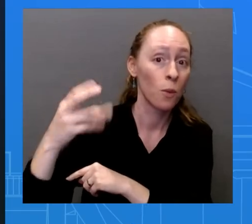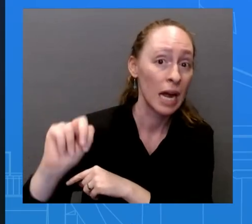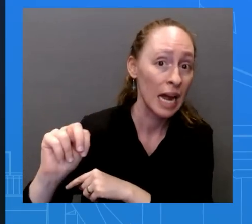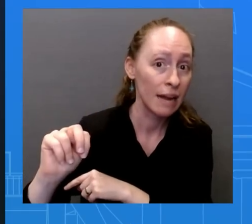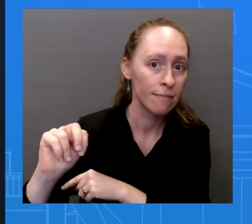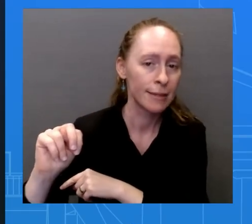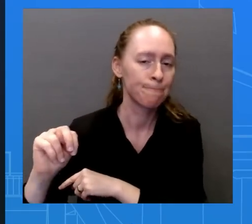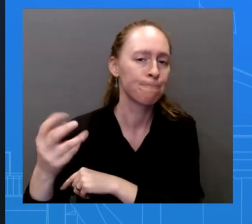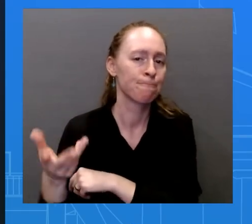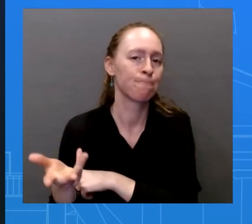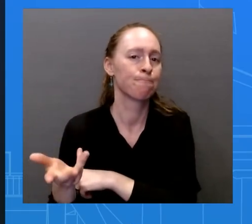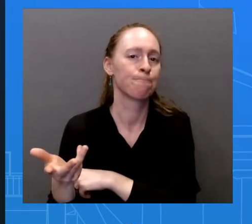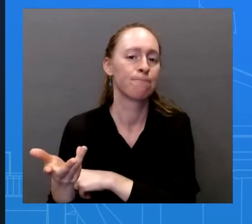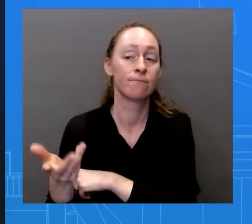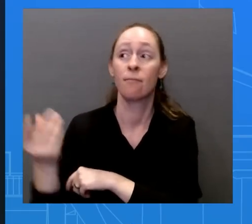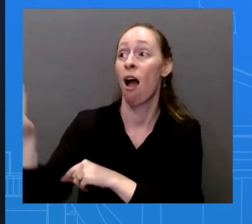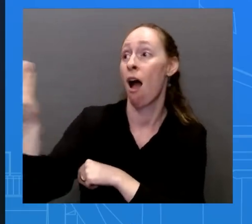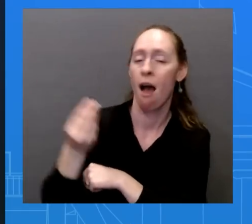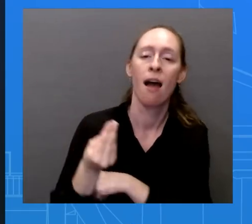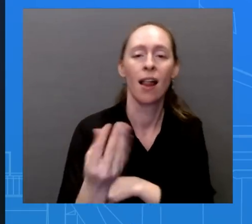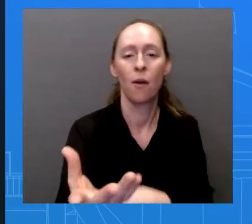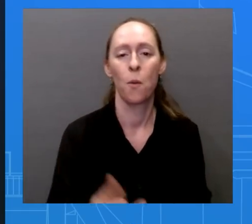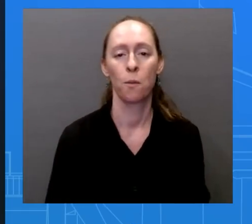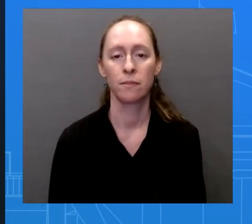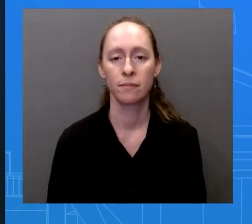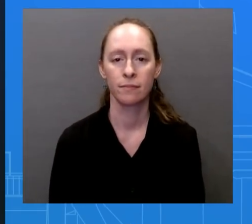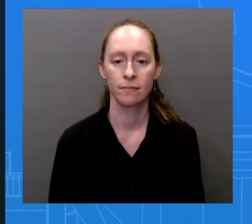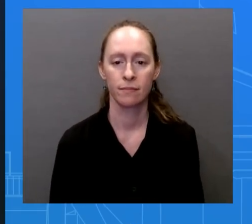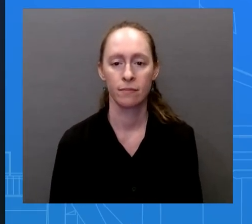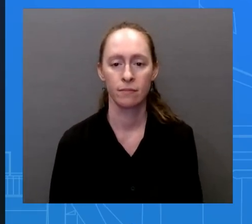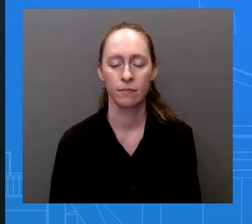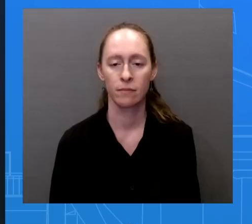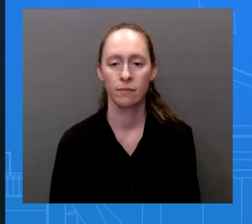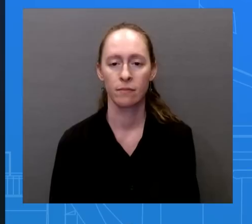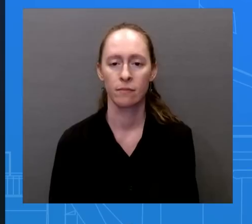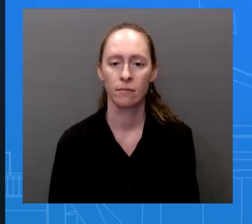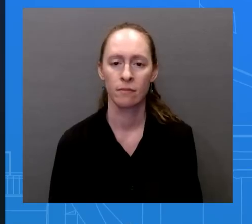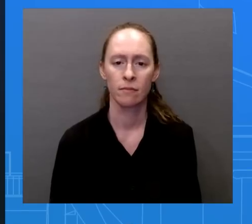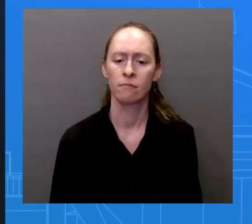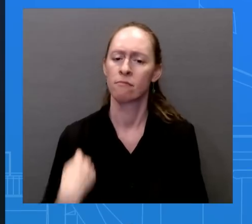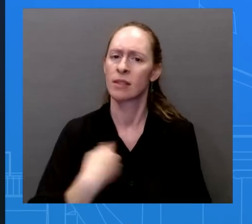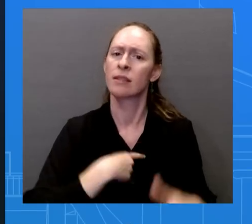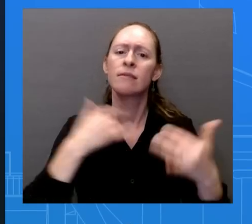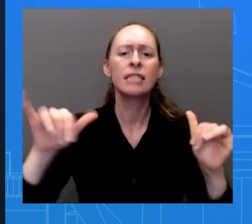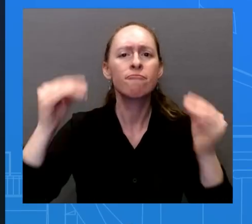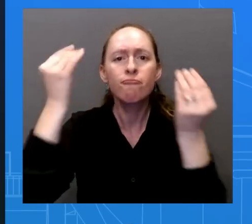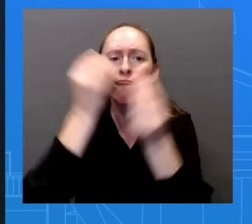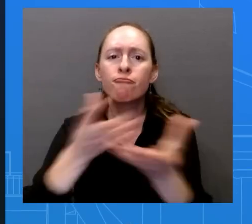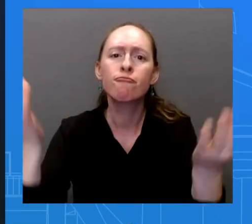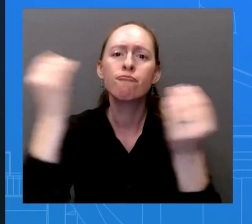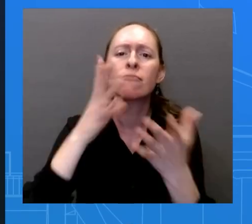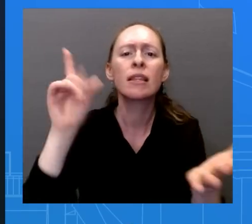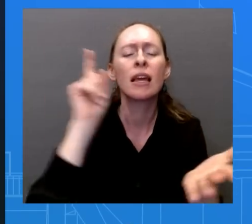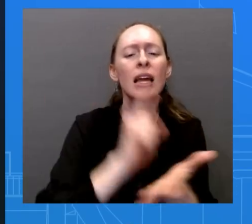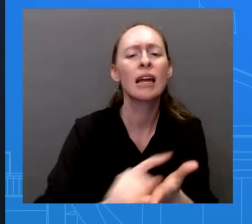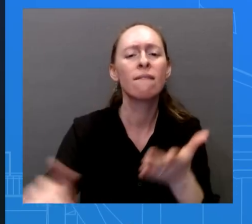because we know the curiosity not just for all of you, but also the borrowers out there who are -- who will be eligible for this.